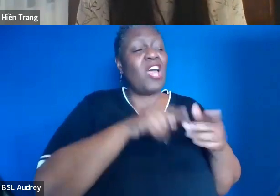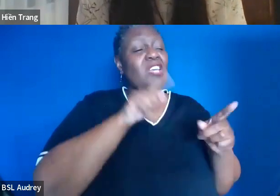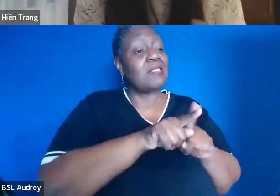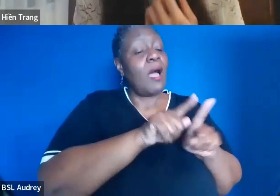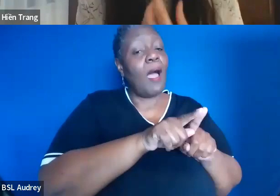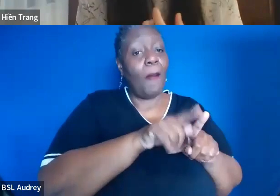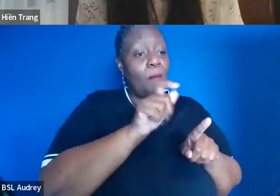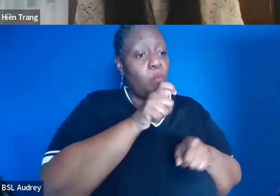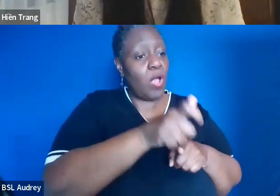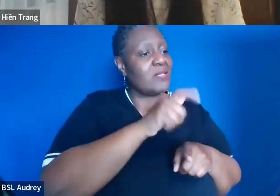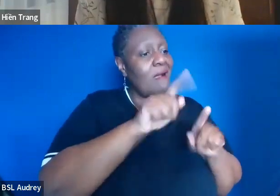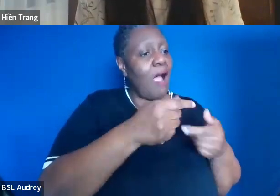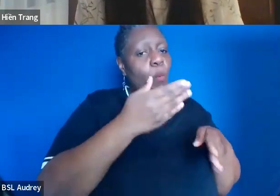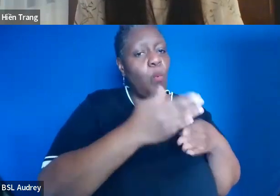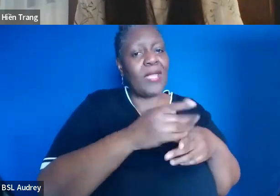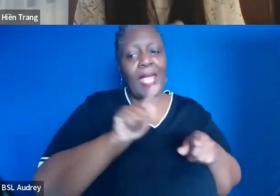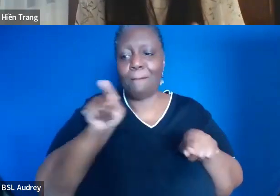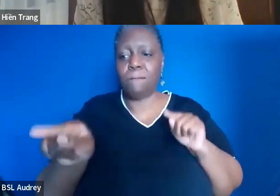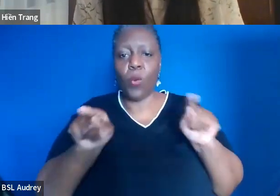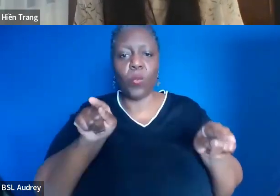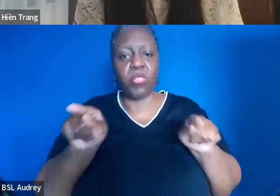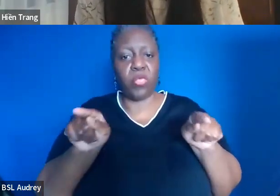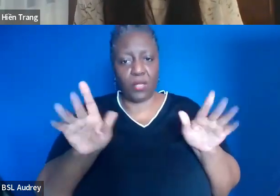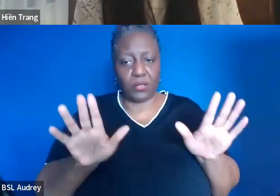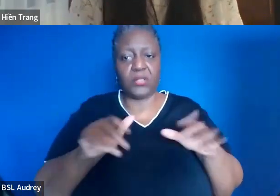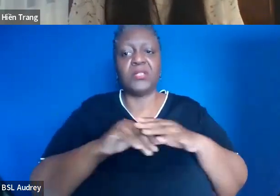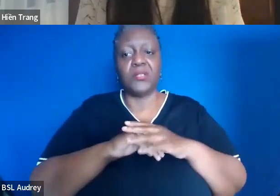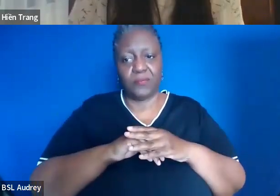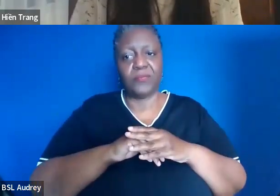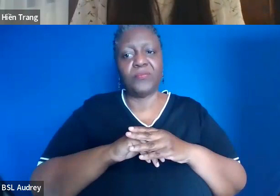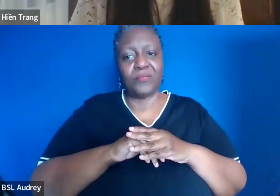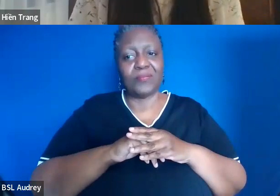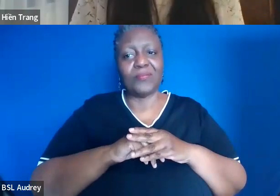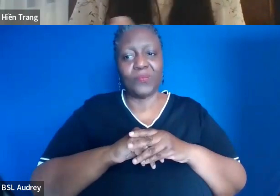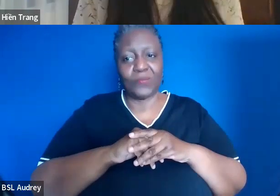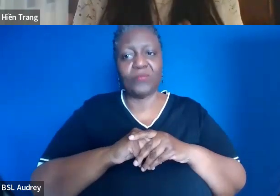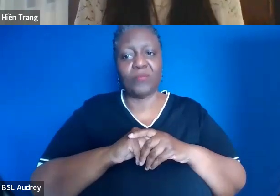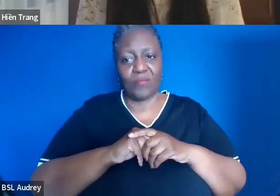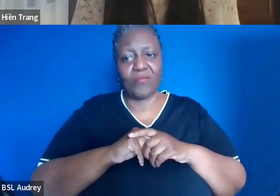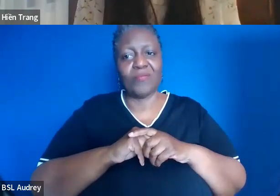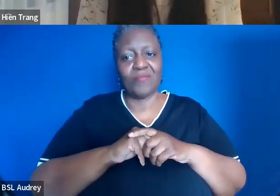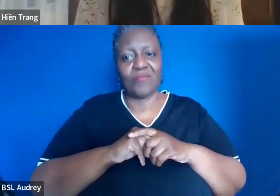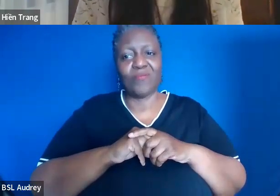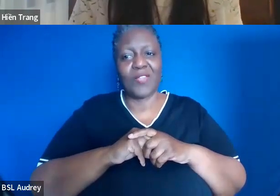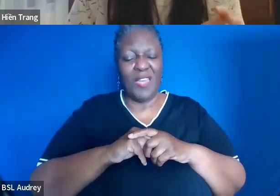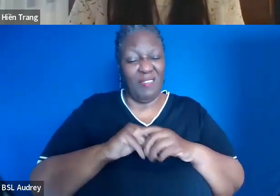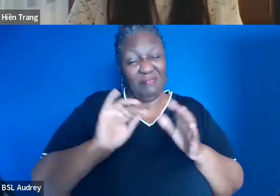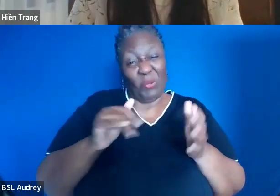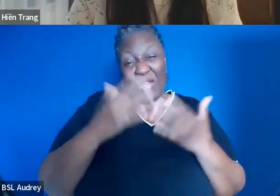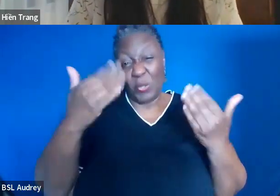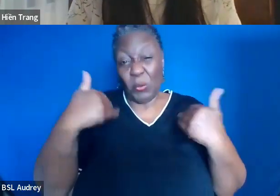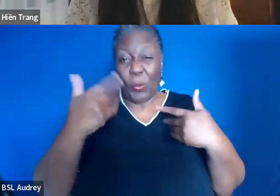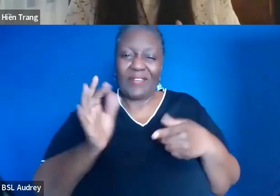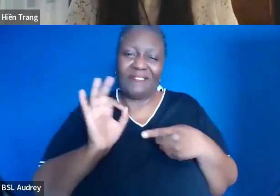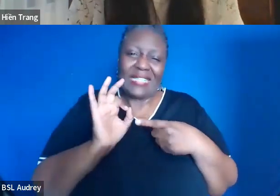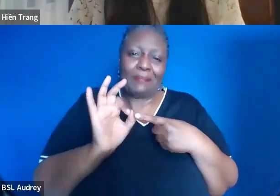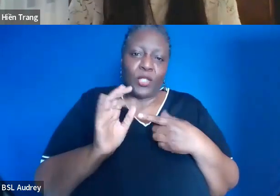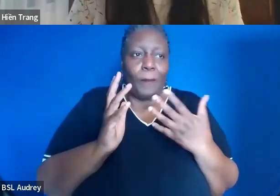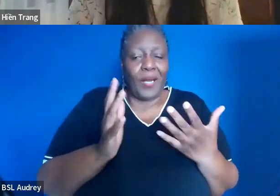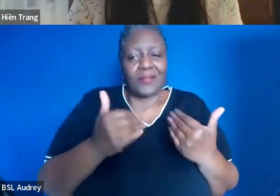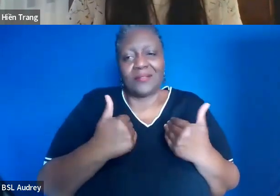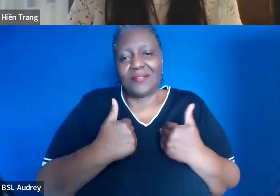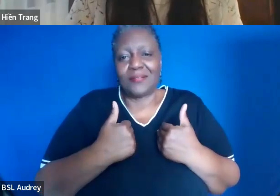both language I think so so uh I I have the way of I I don't know if it's special but uh uh I think